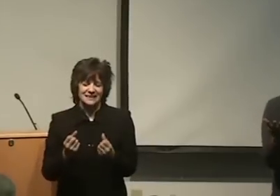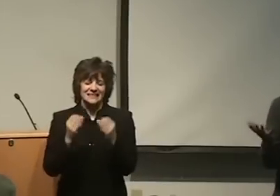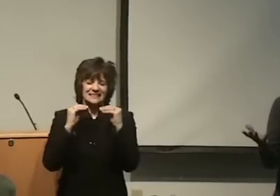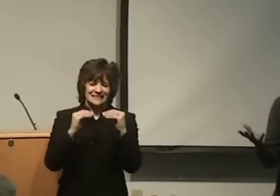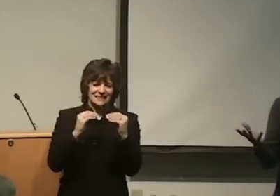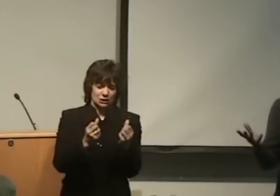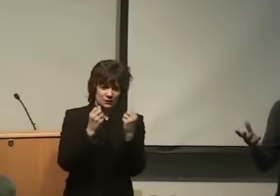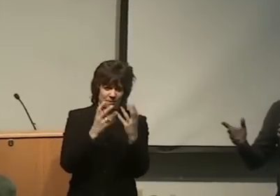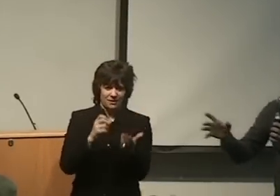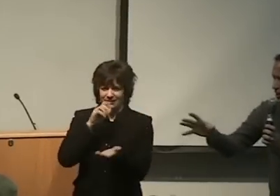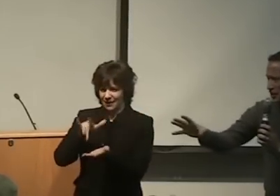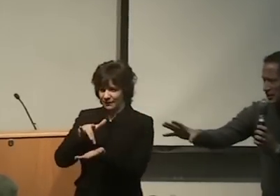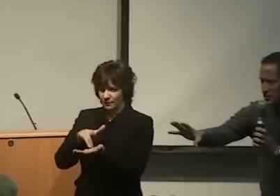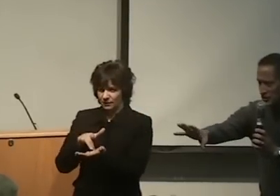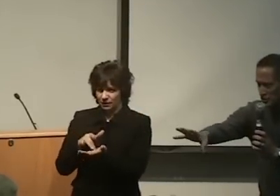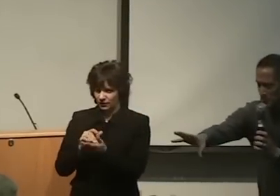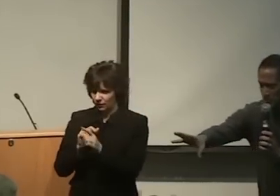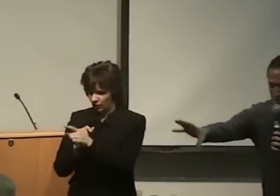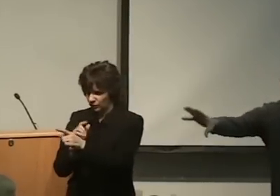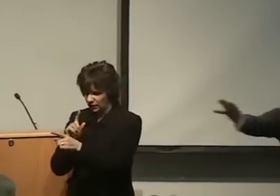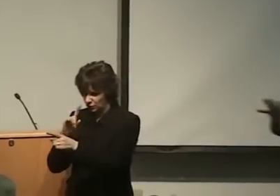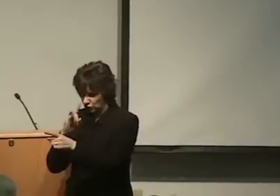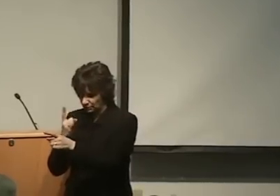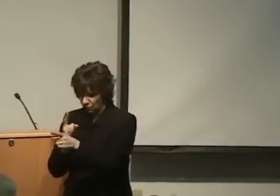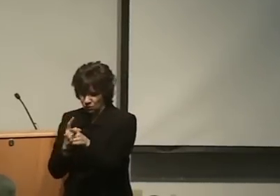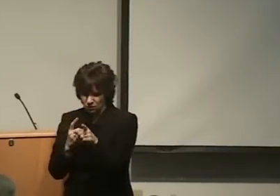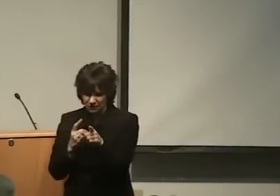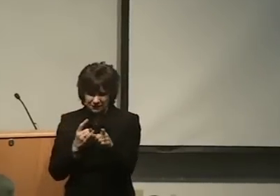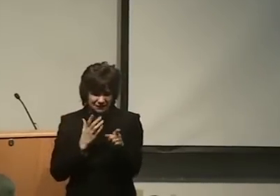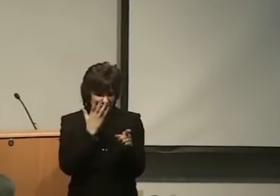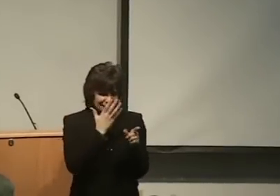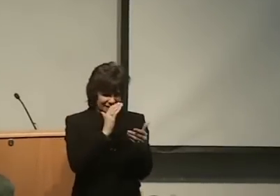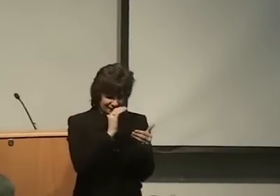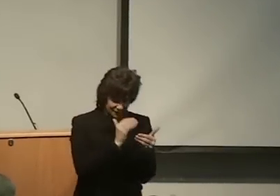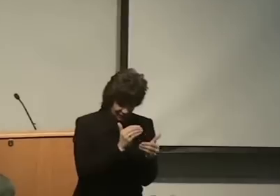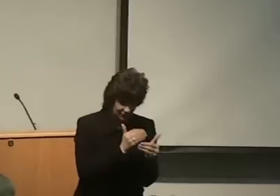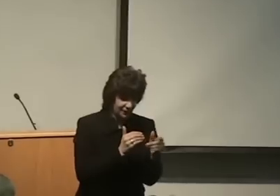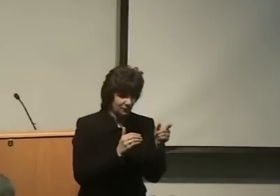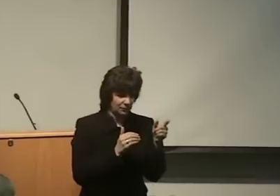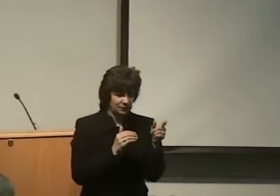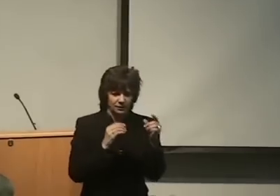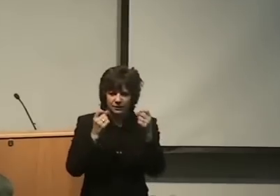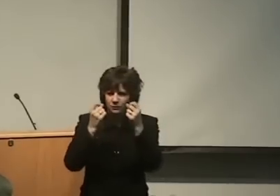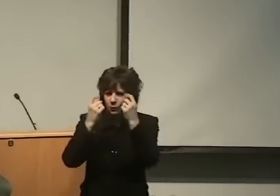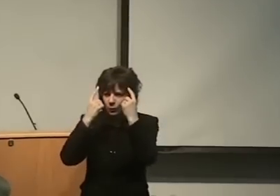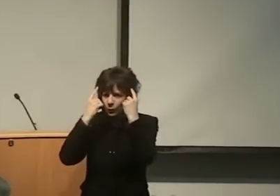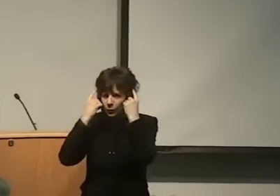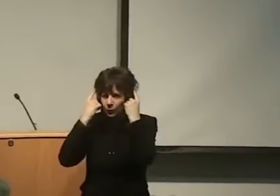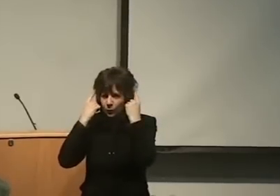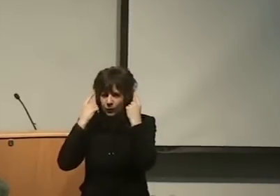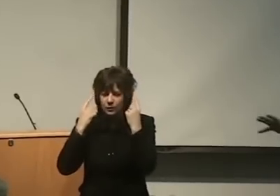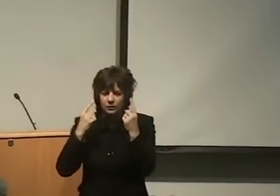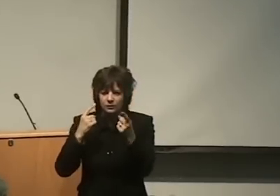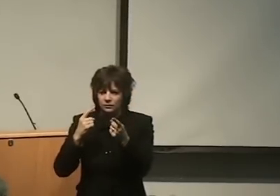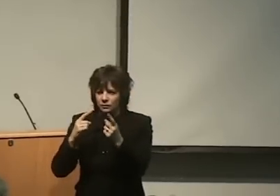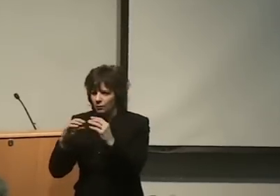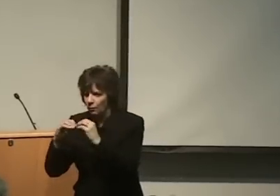I'm going, okay, she looks bored. He's not got a clue. So I'm going to find -- I'll give more examples for him, no,